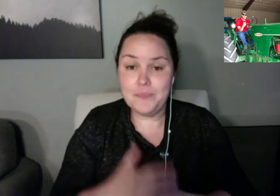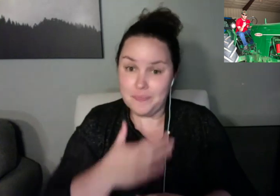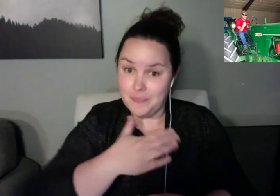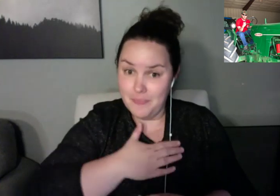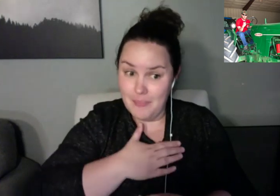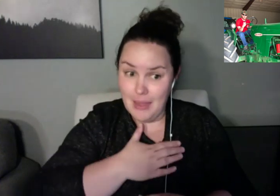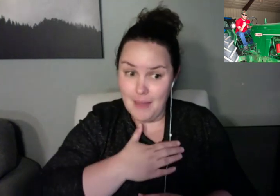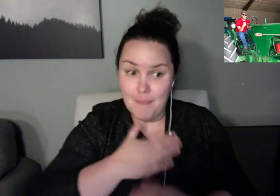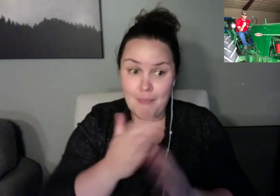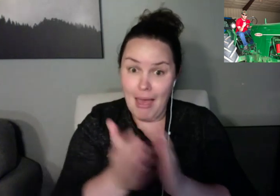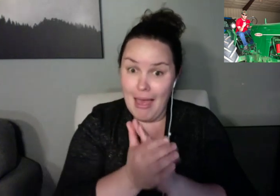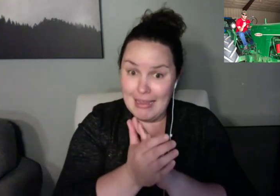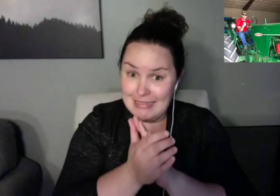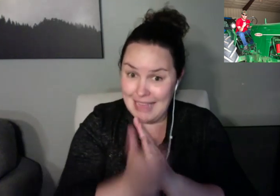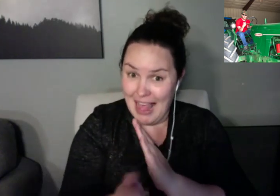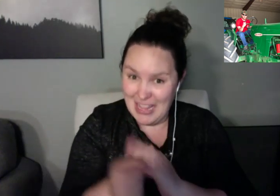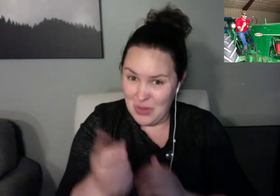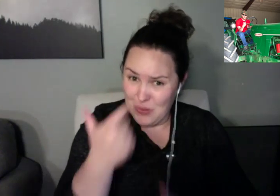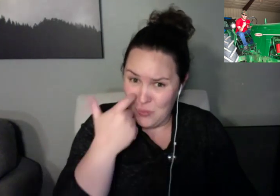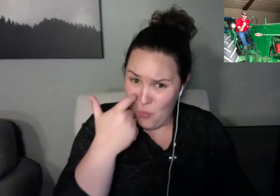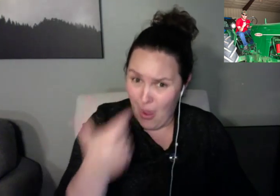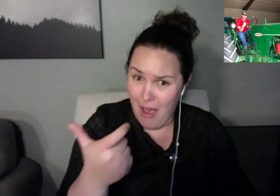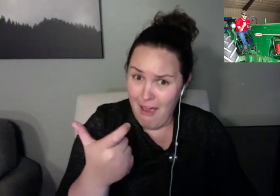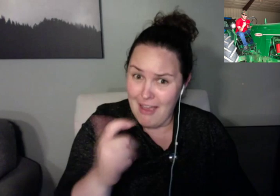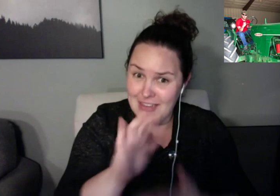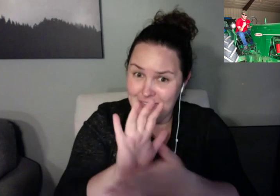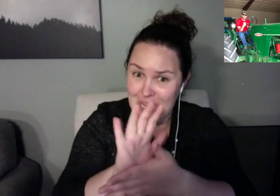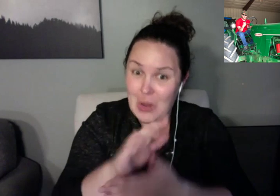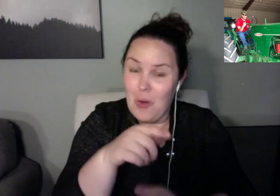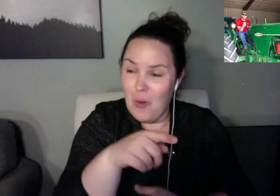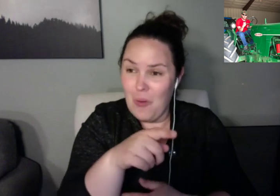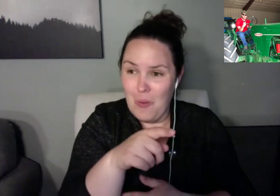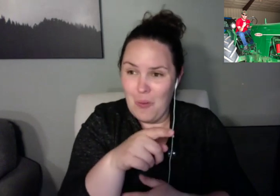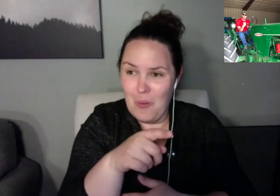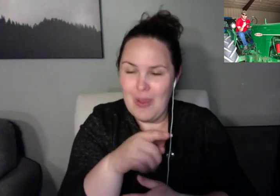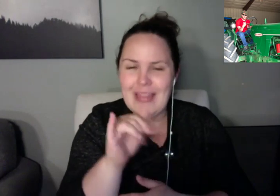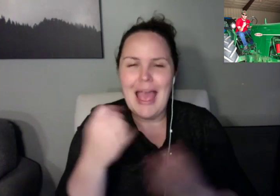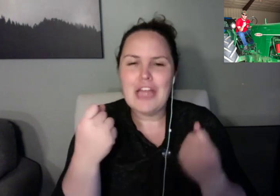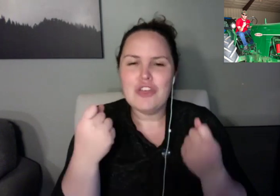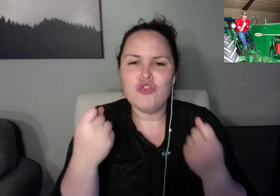So my talent, as you remember, was was the was driving tractors.